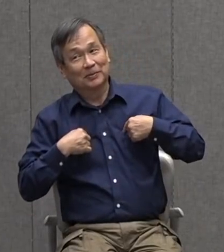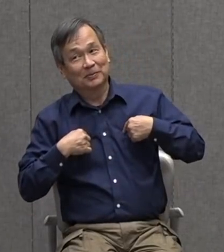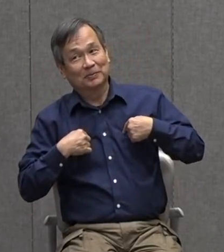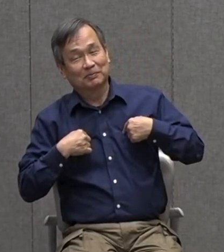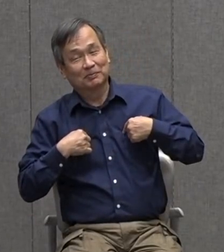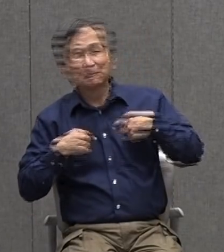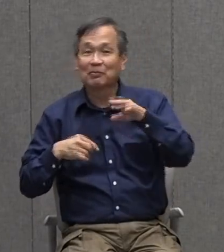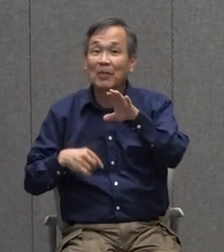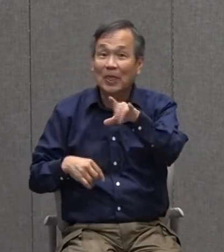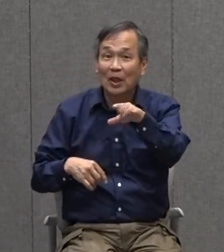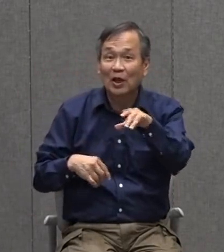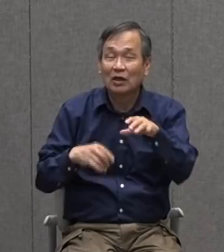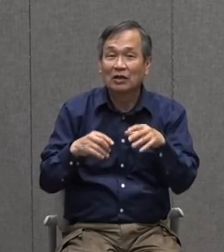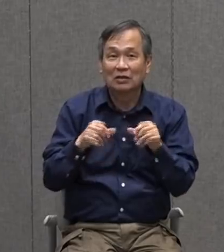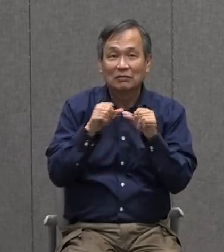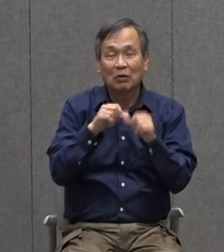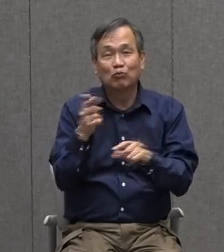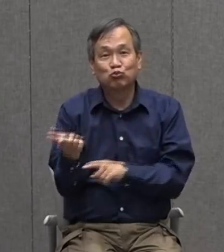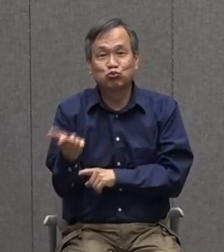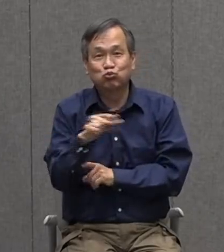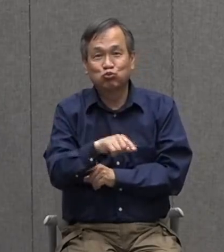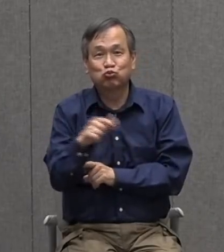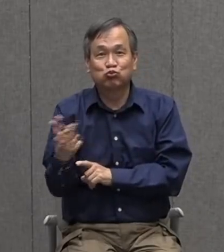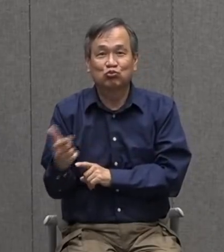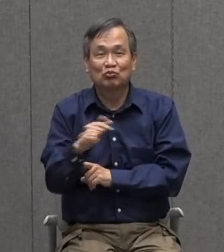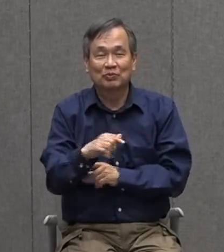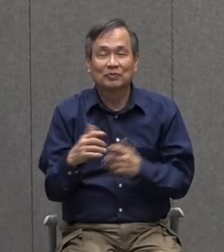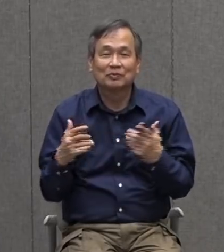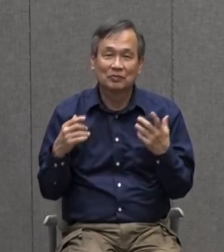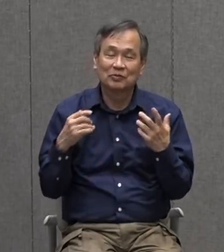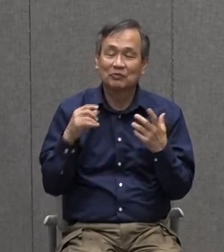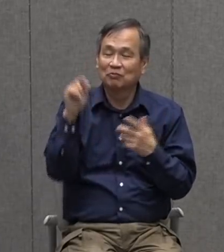So we continue taking turns circling factors.